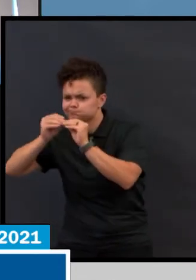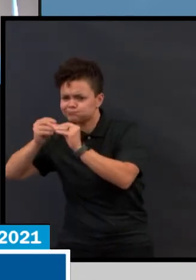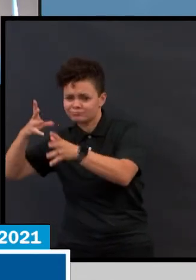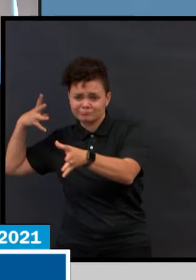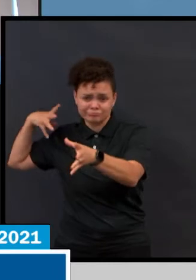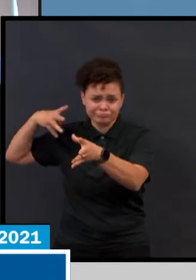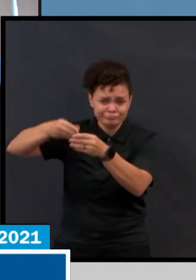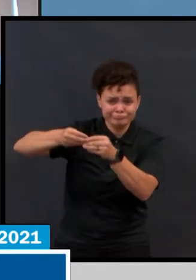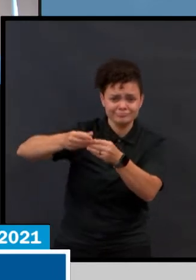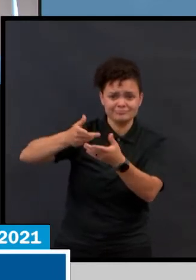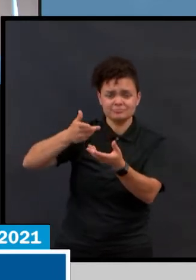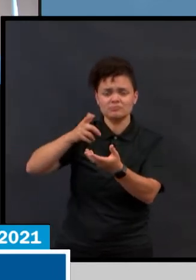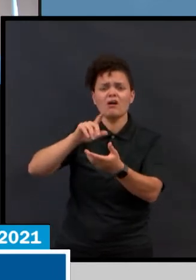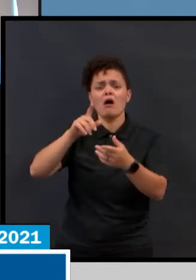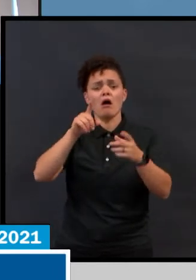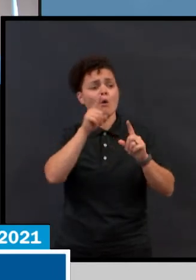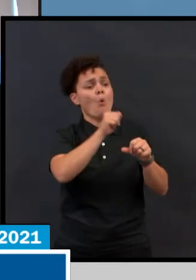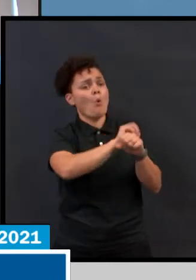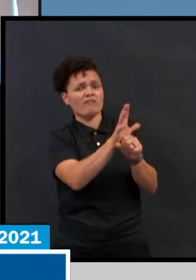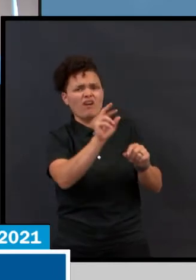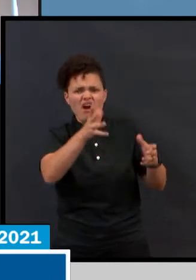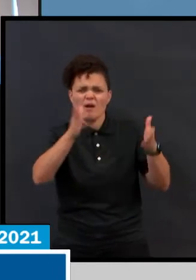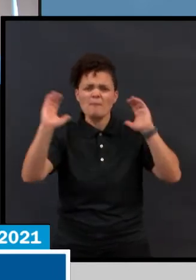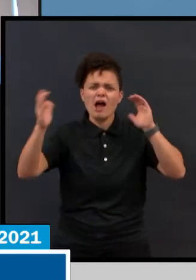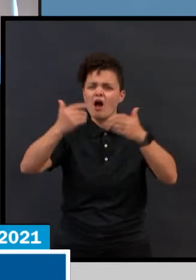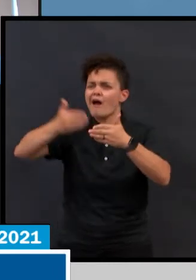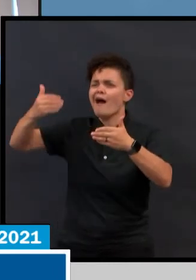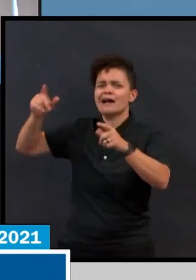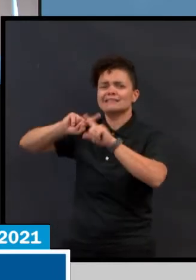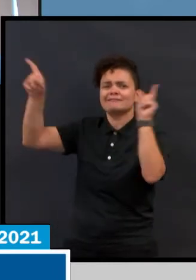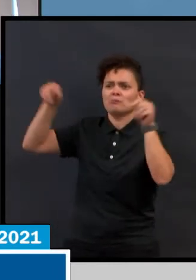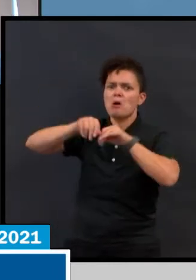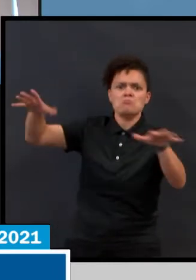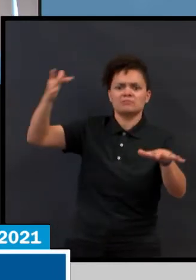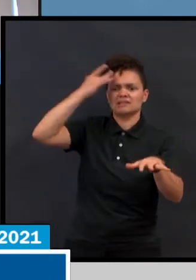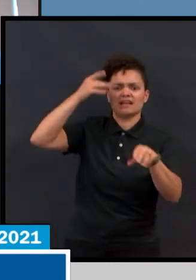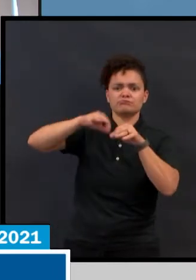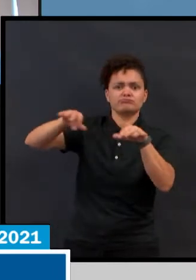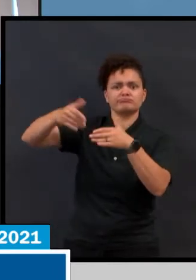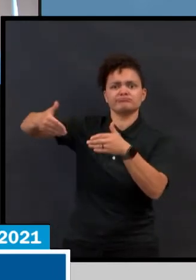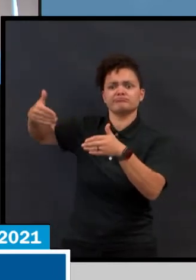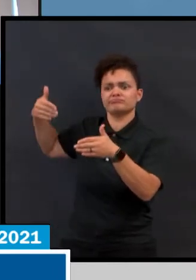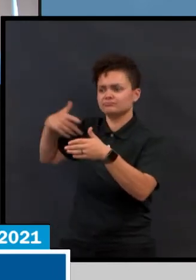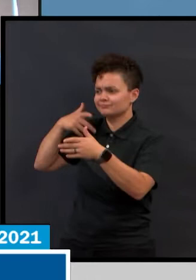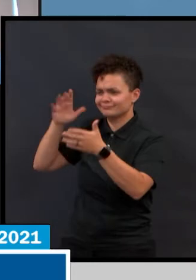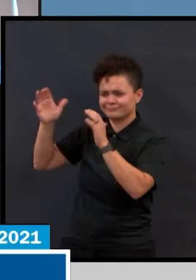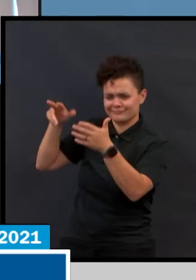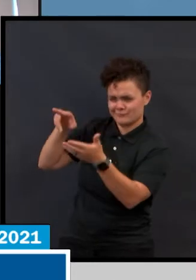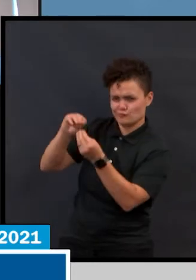had our first coveted 19 case so please reach out we want to get where we need to be with